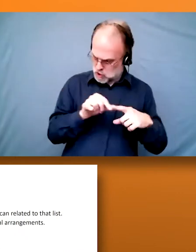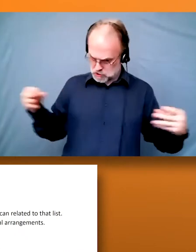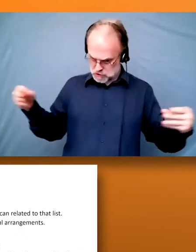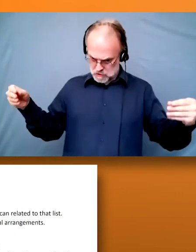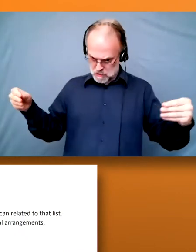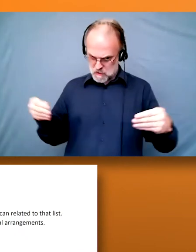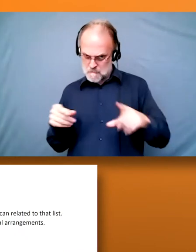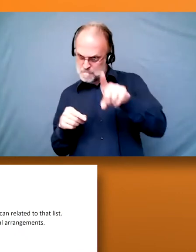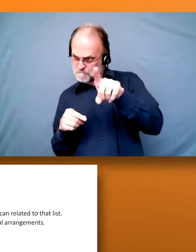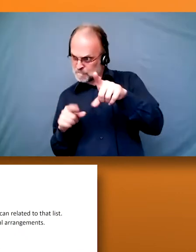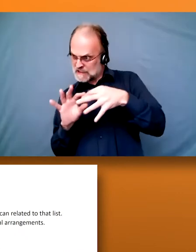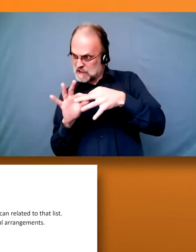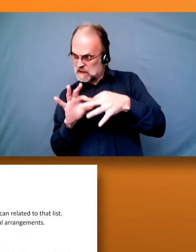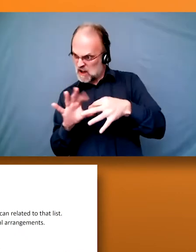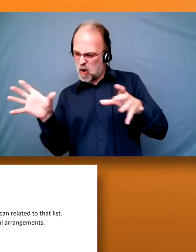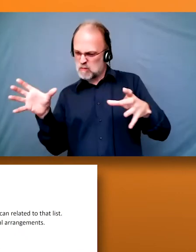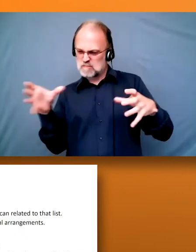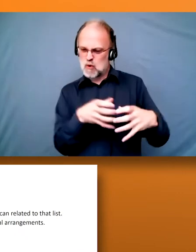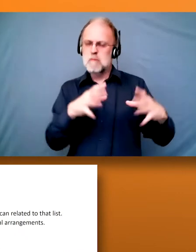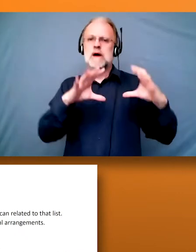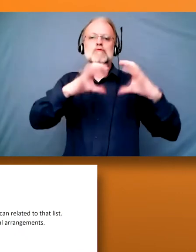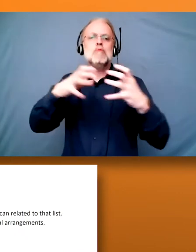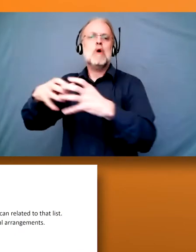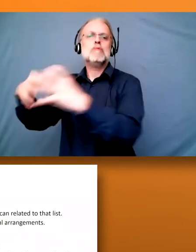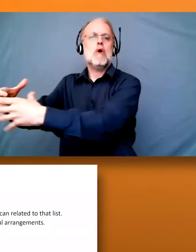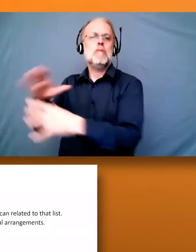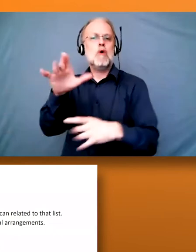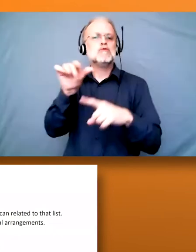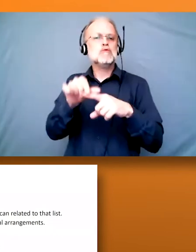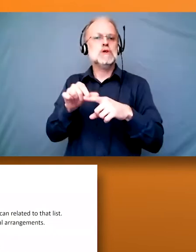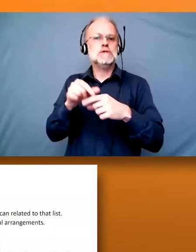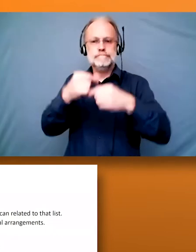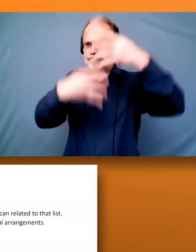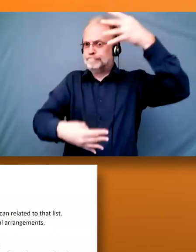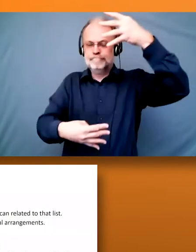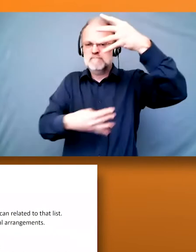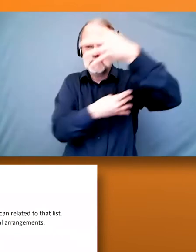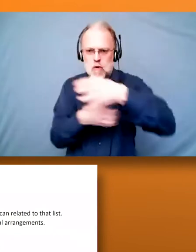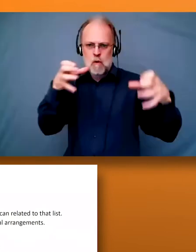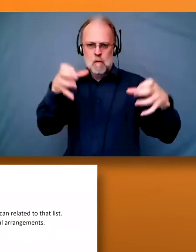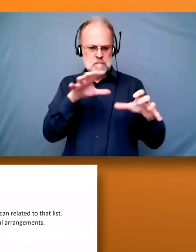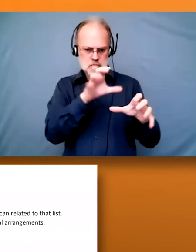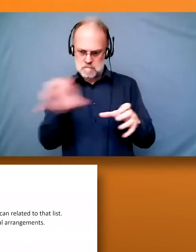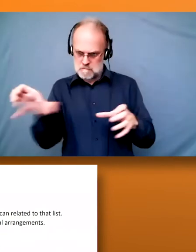related to the first topic into groups themselves or categorize their words.